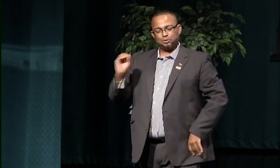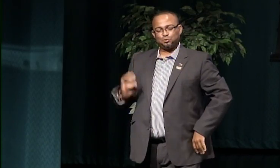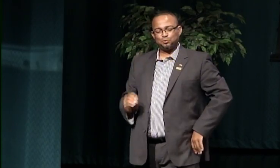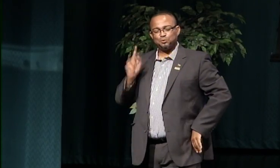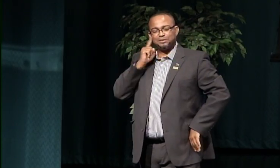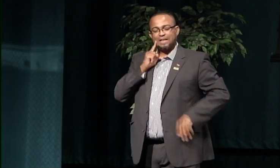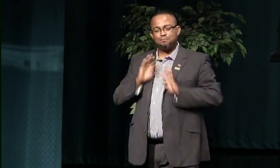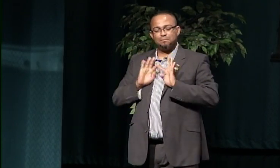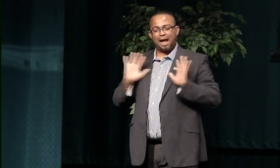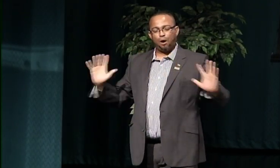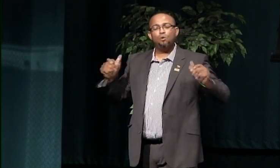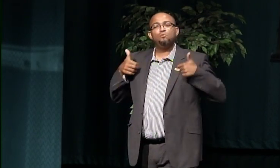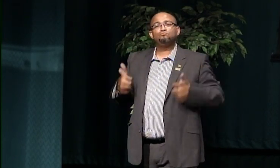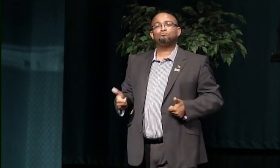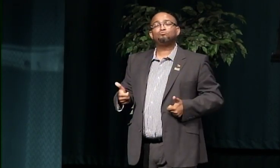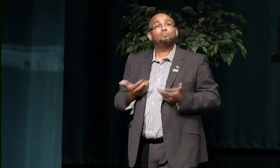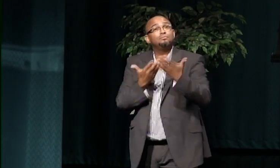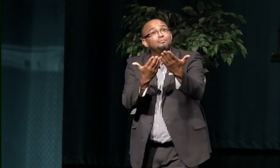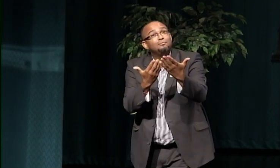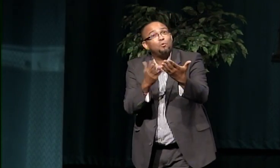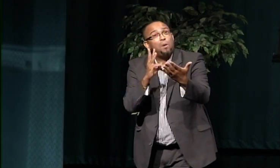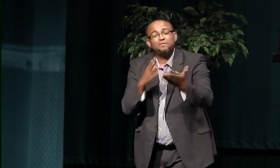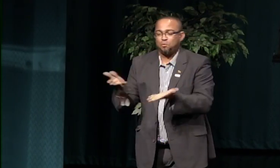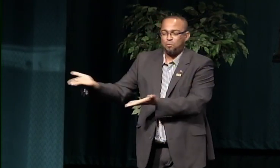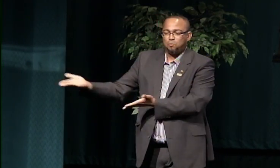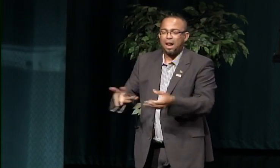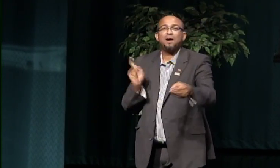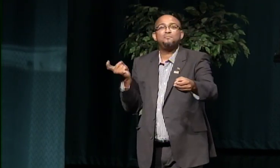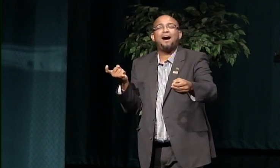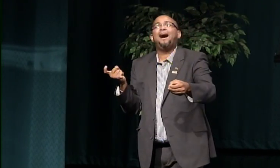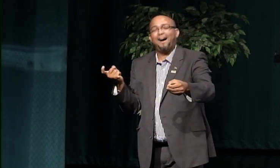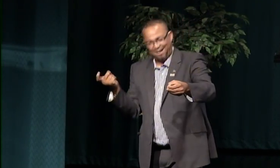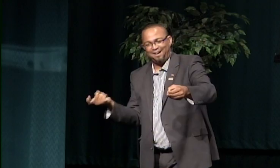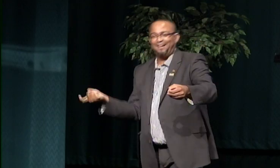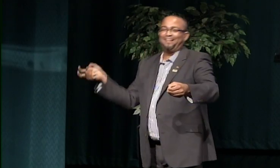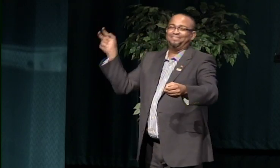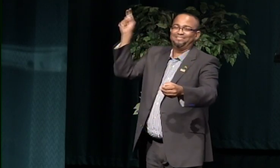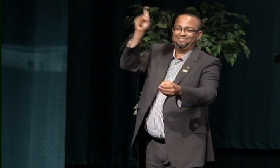We had the appropriate representation of deaf people